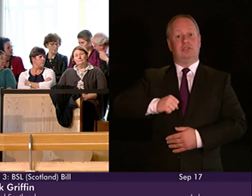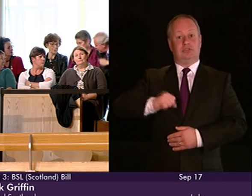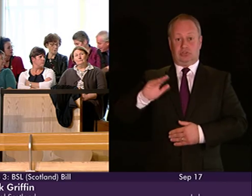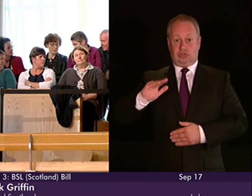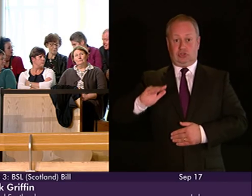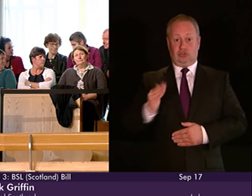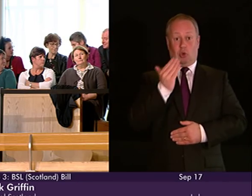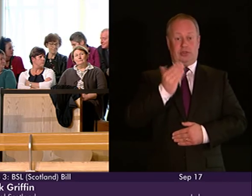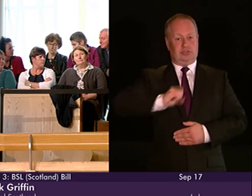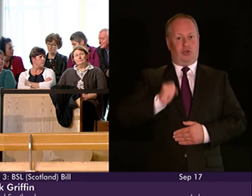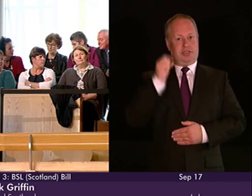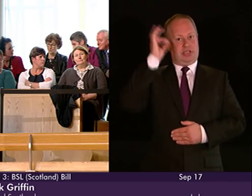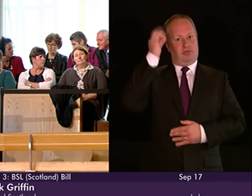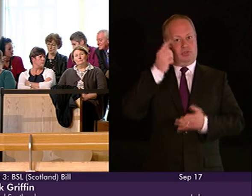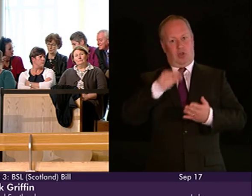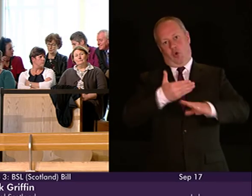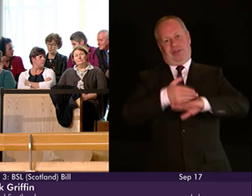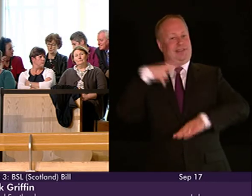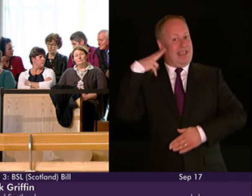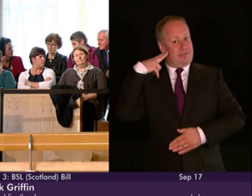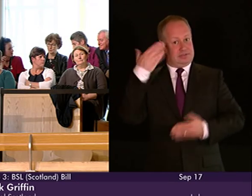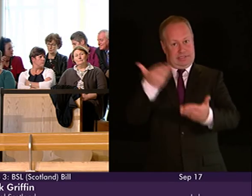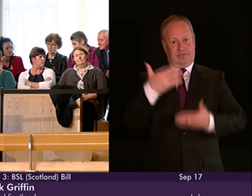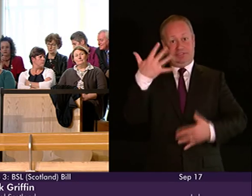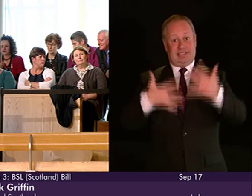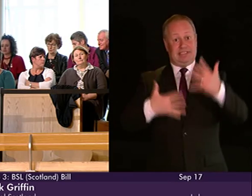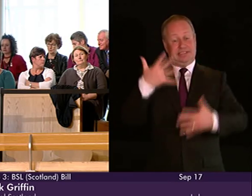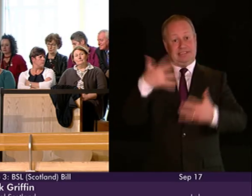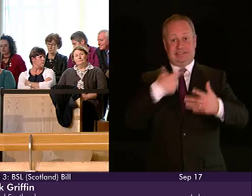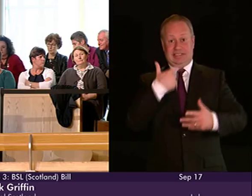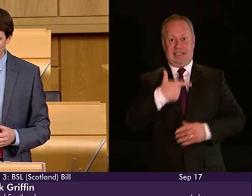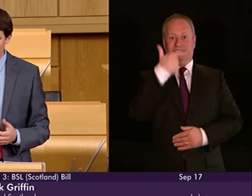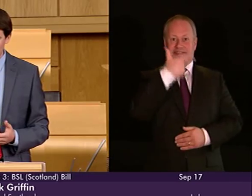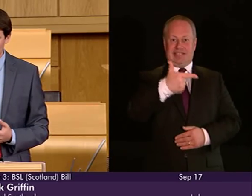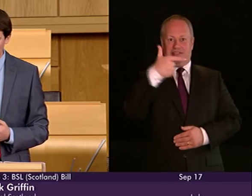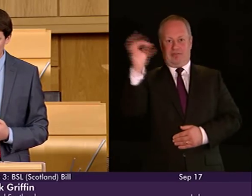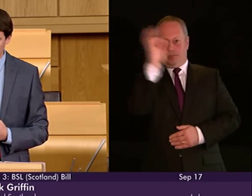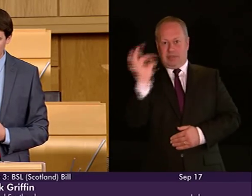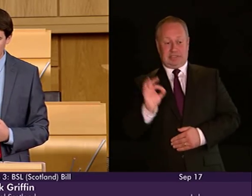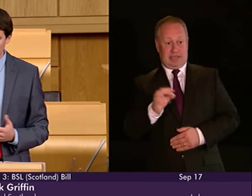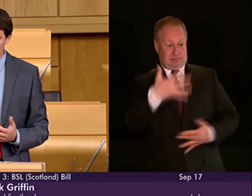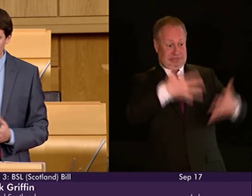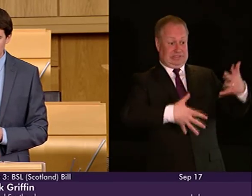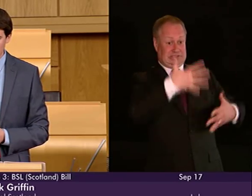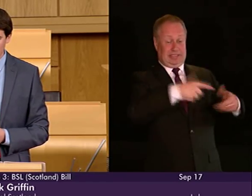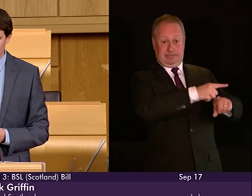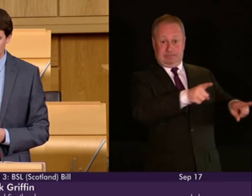on Deafness show that 77 per cent of BSL users who have visited hospital could not easily